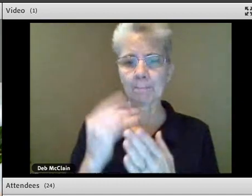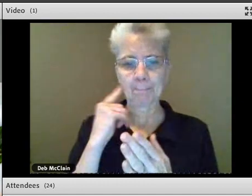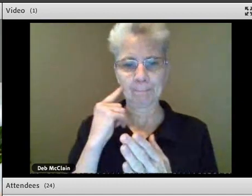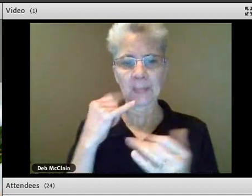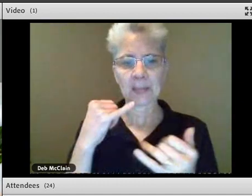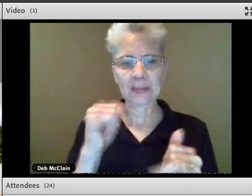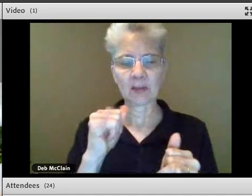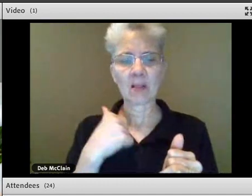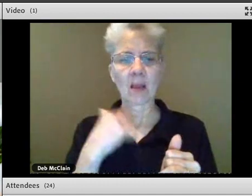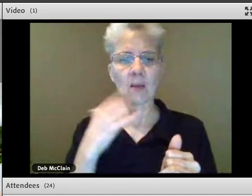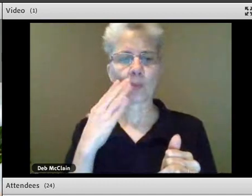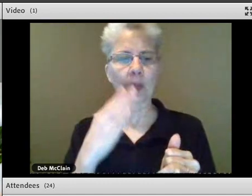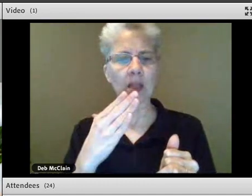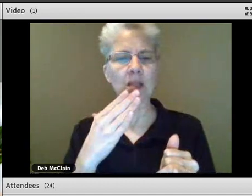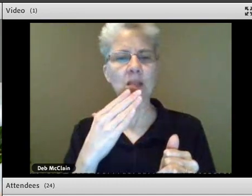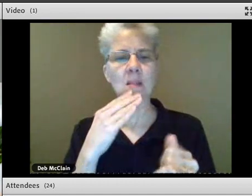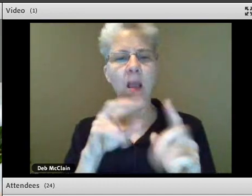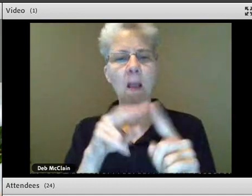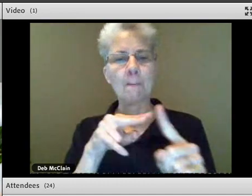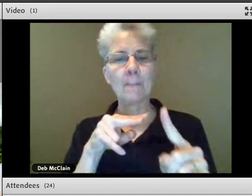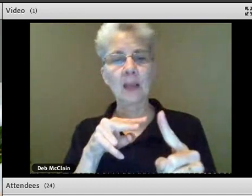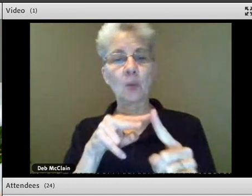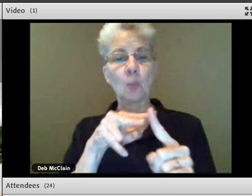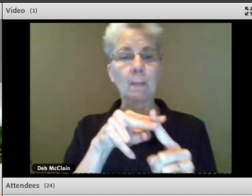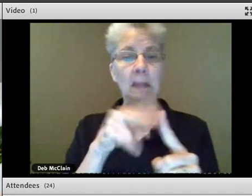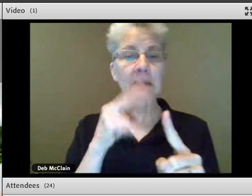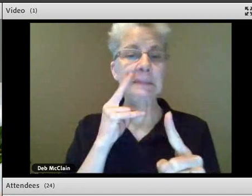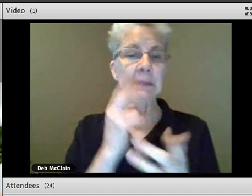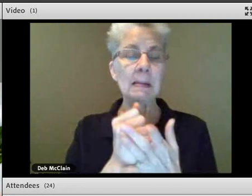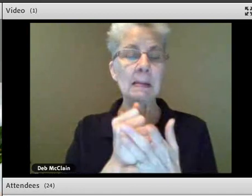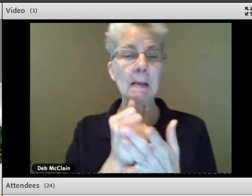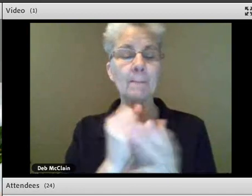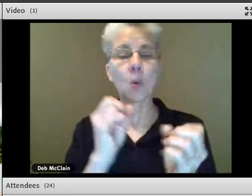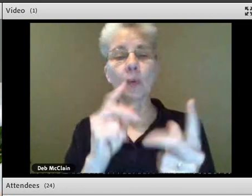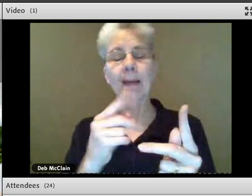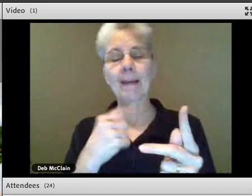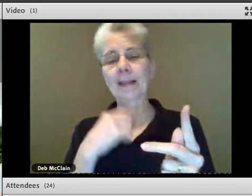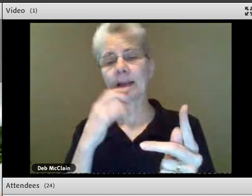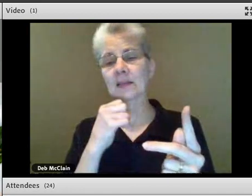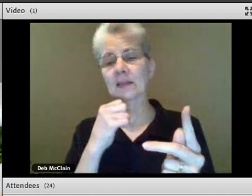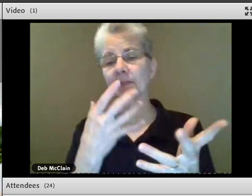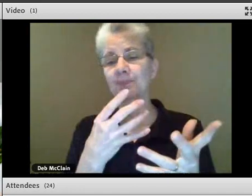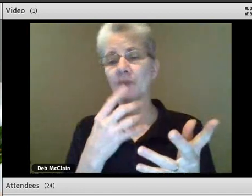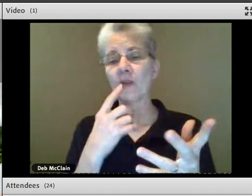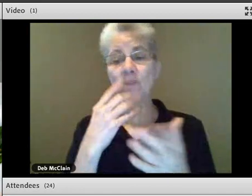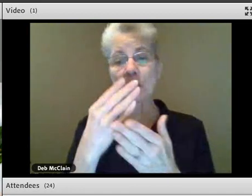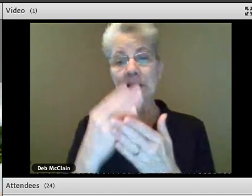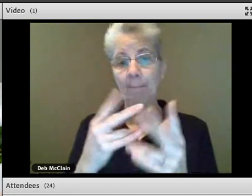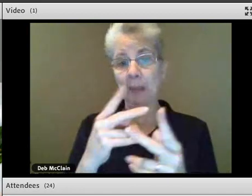I will un-plug and re-plug. Okay, I guess it's only for some people.